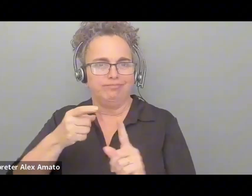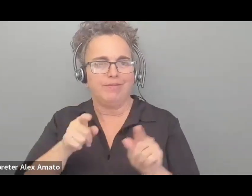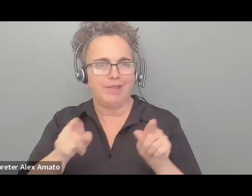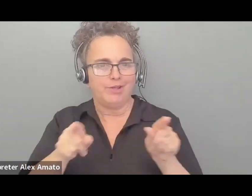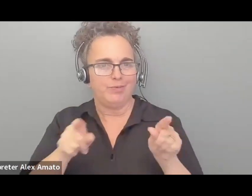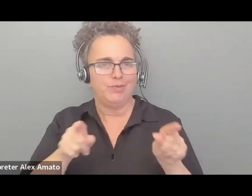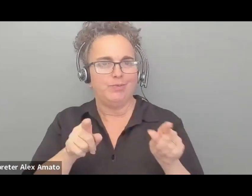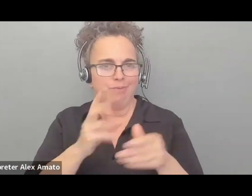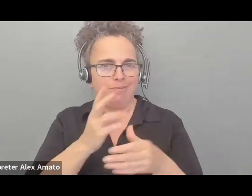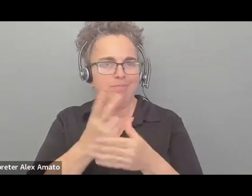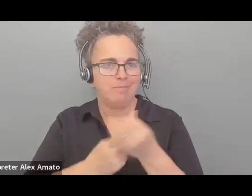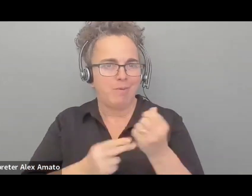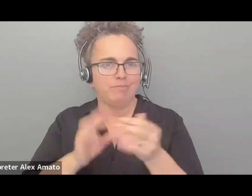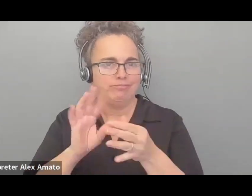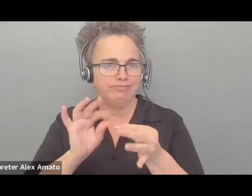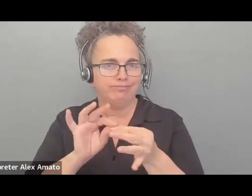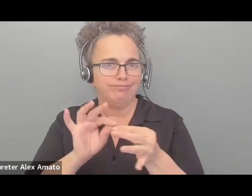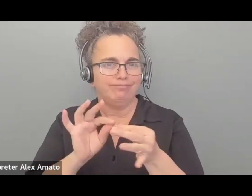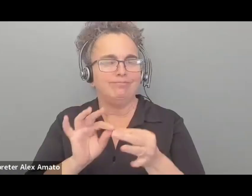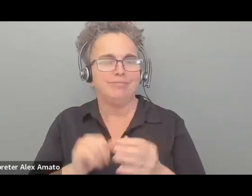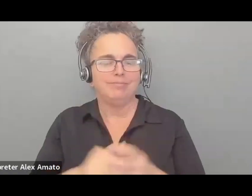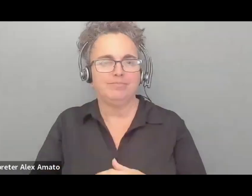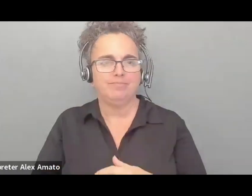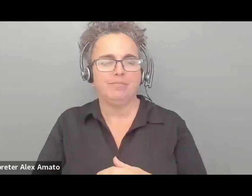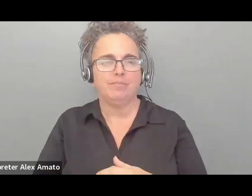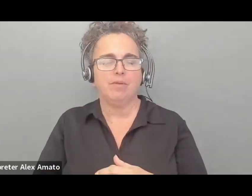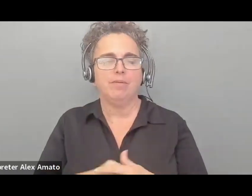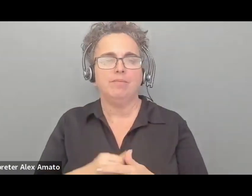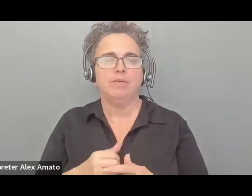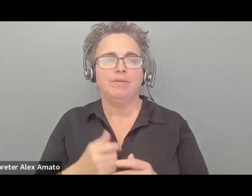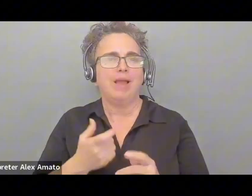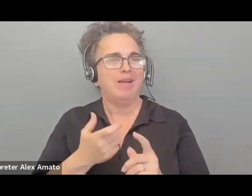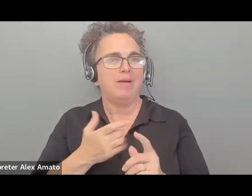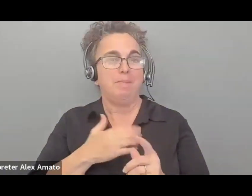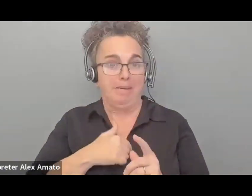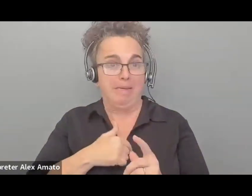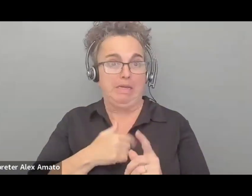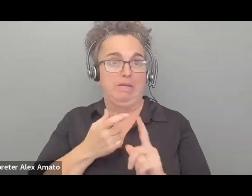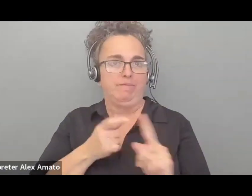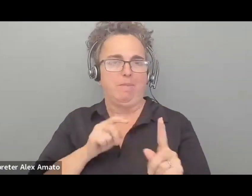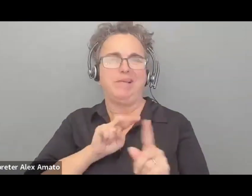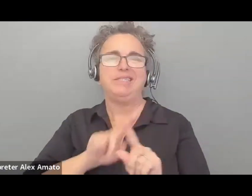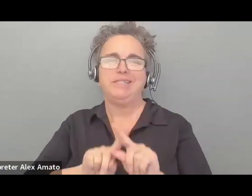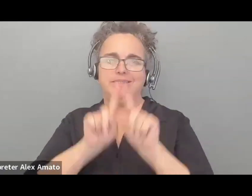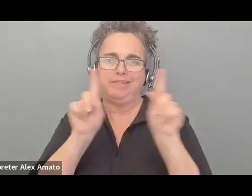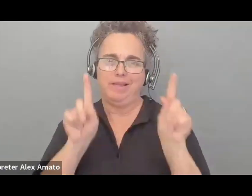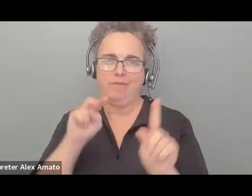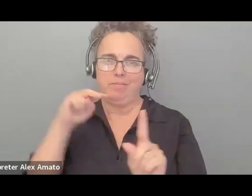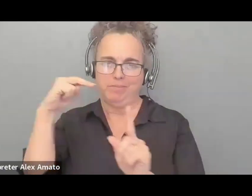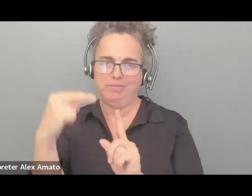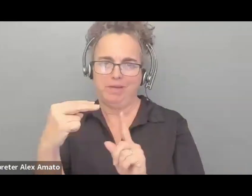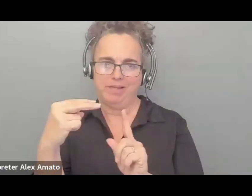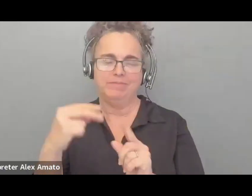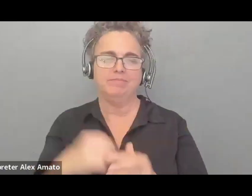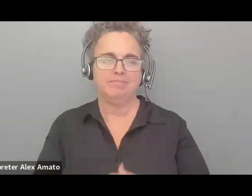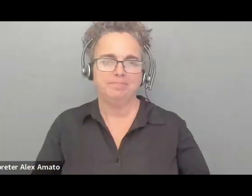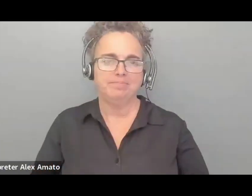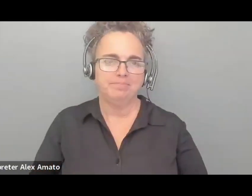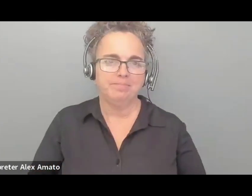of coming at this from a different, a different side is sort of like, I think one of the things that